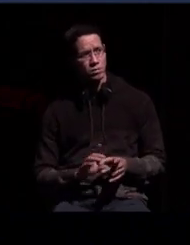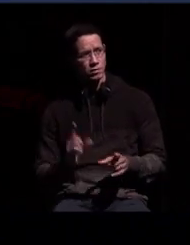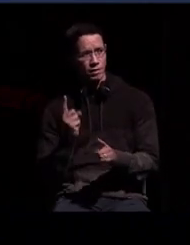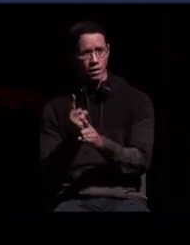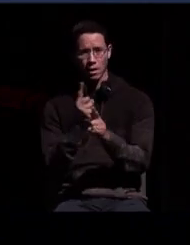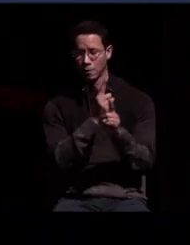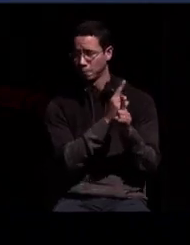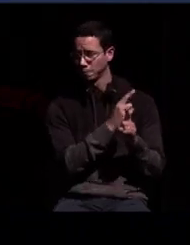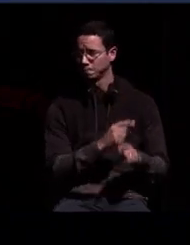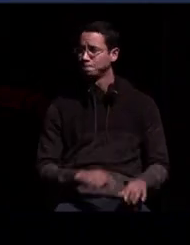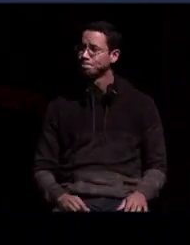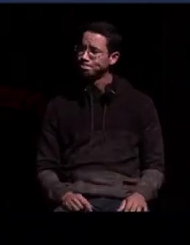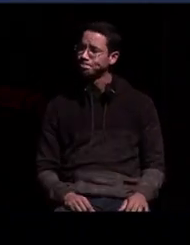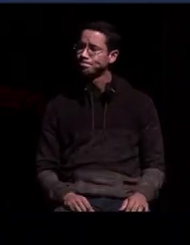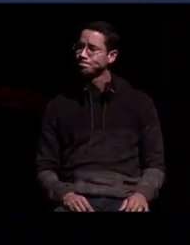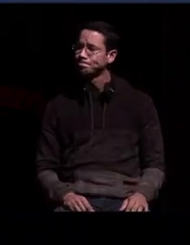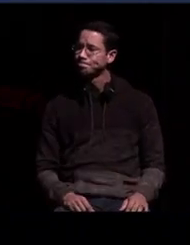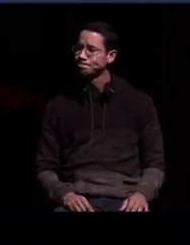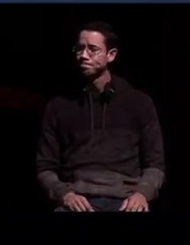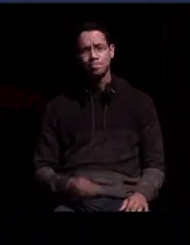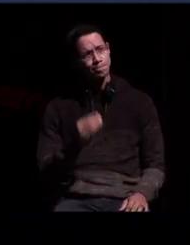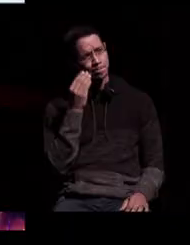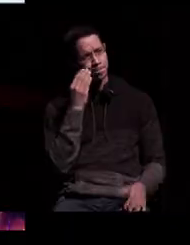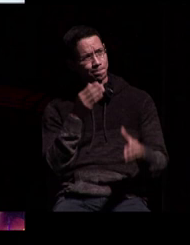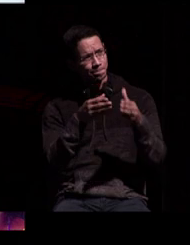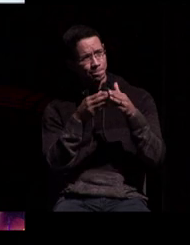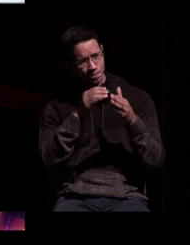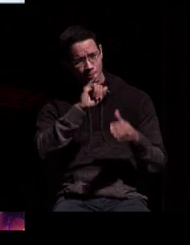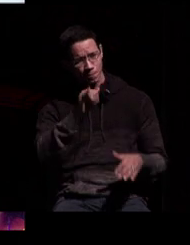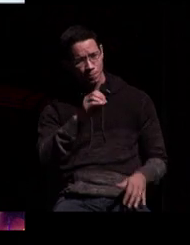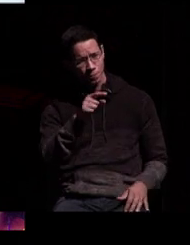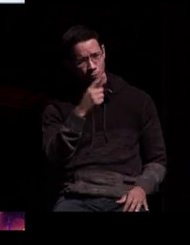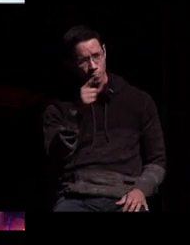I’d like to ask João please play the message of 97.